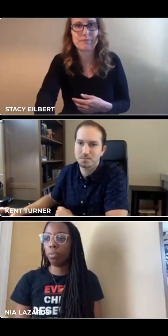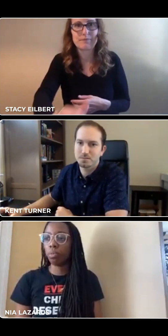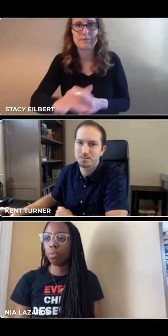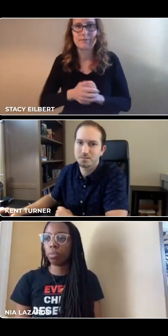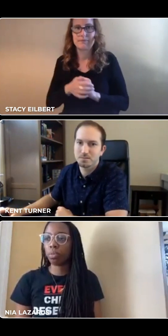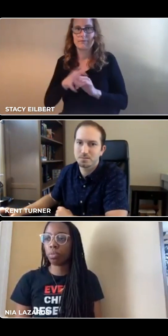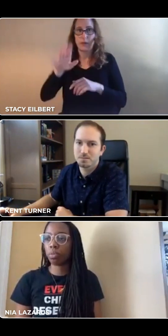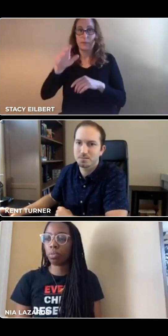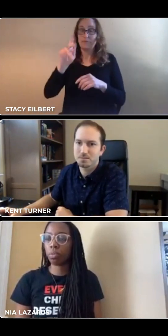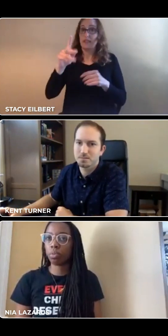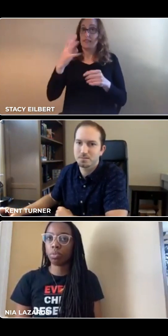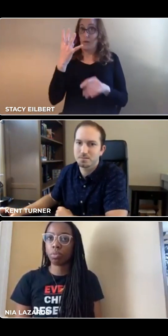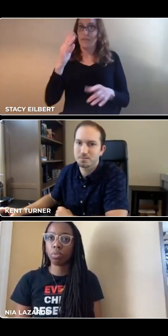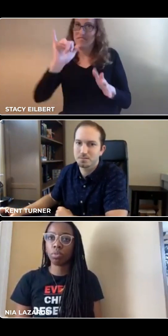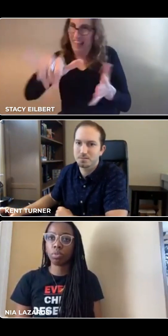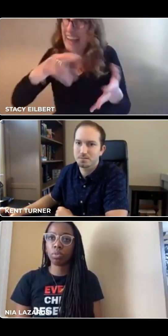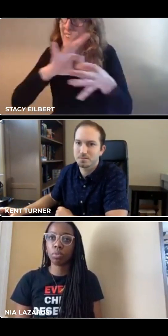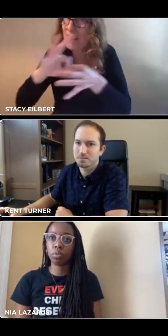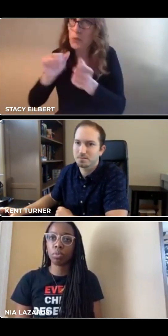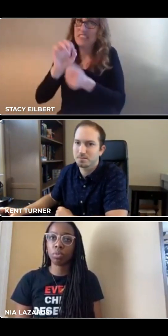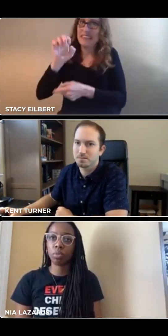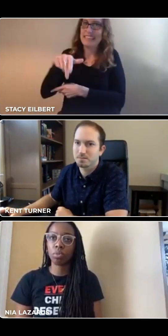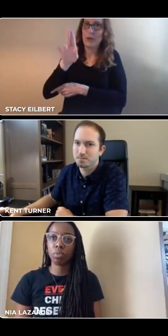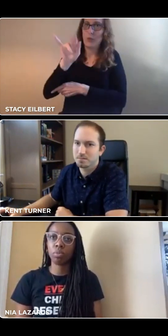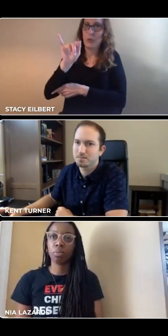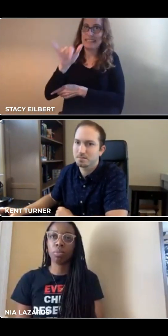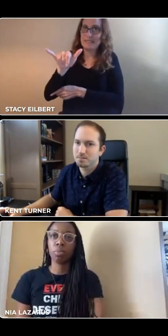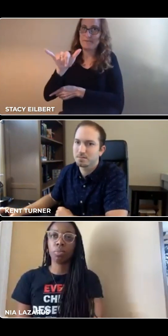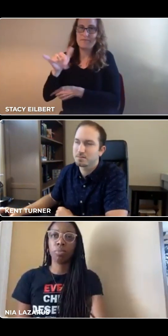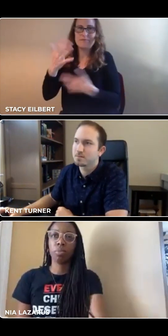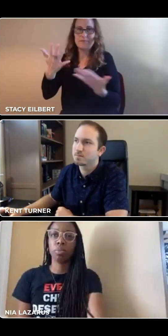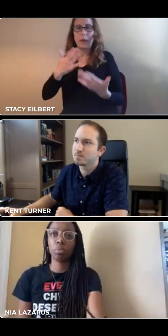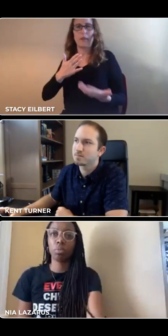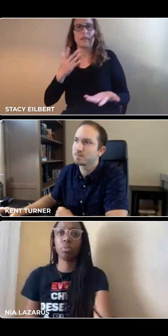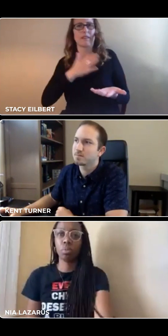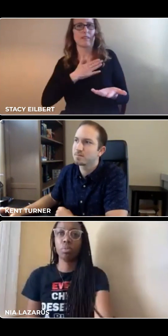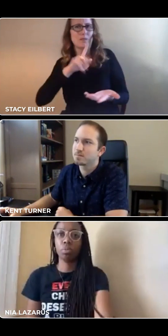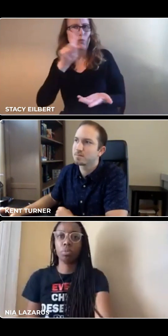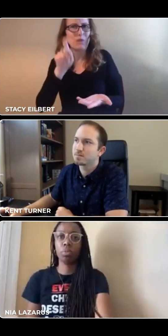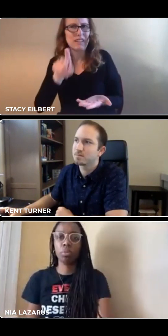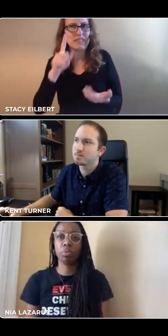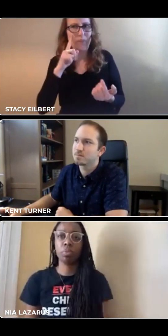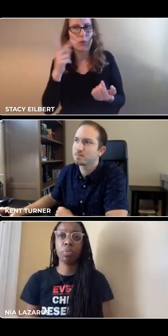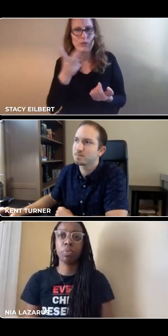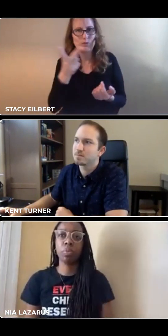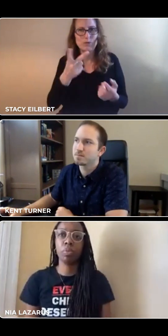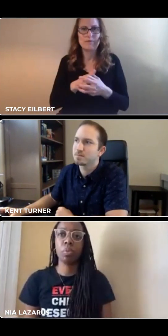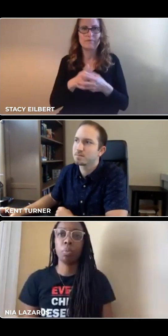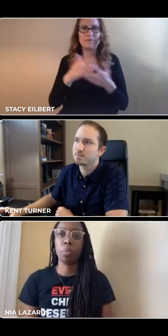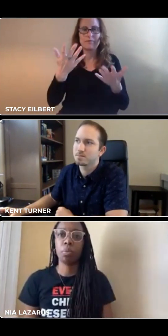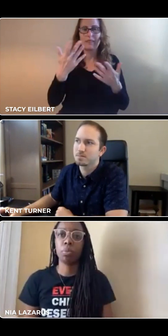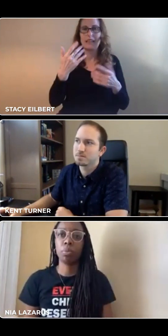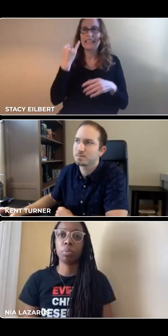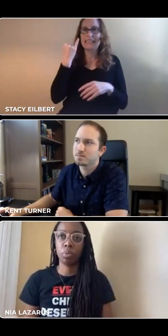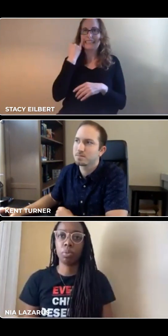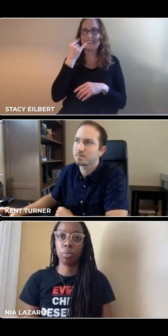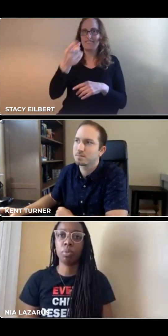Let's move on to the next question. Number 4. That actually ties in with equity, as we